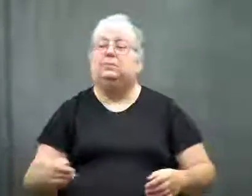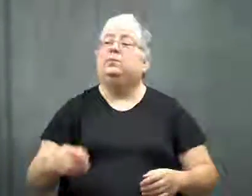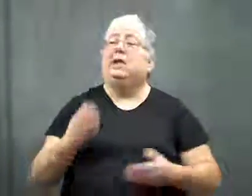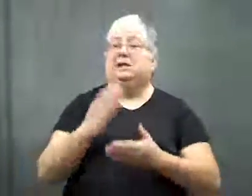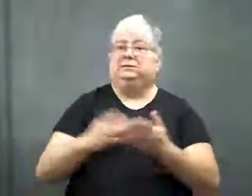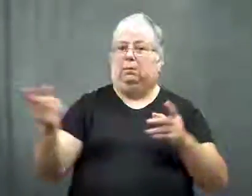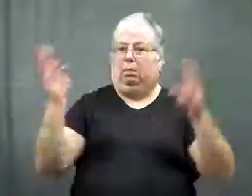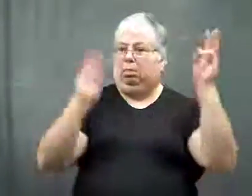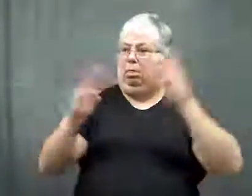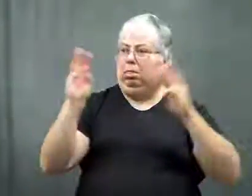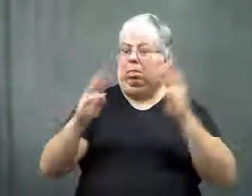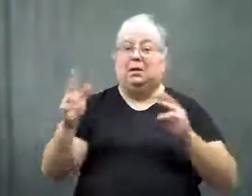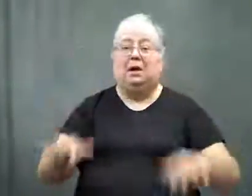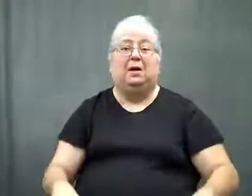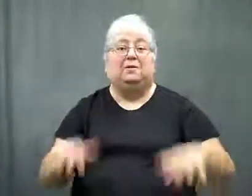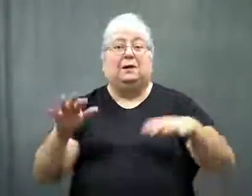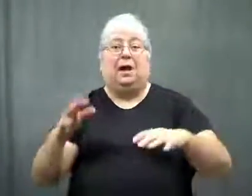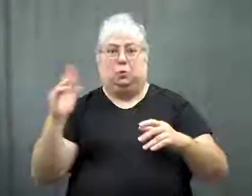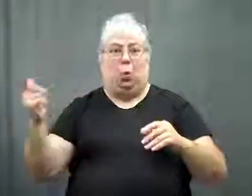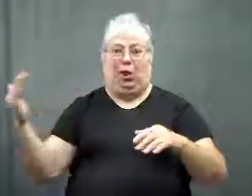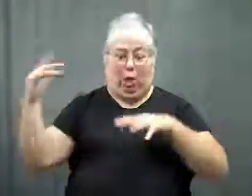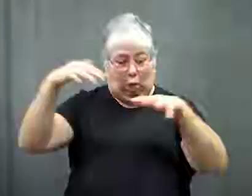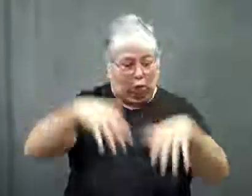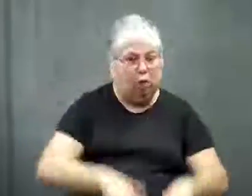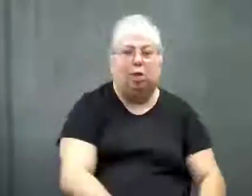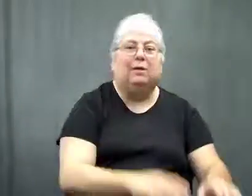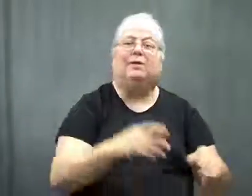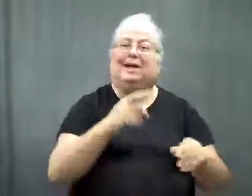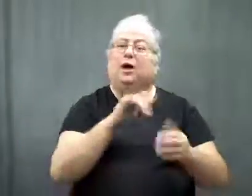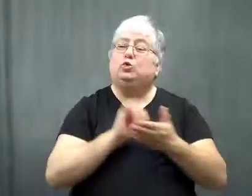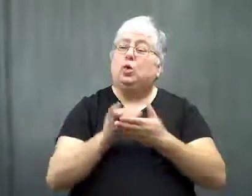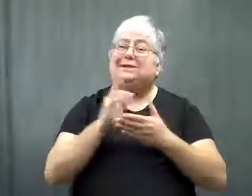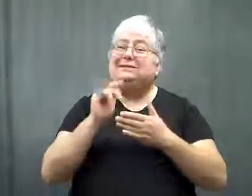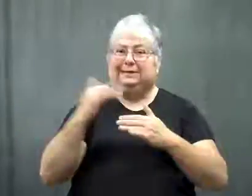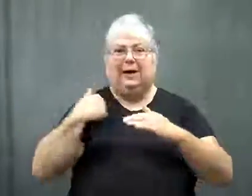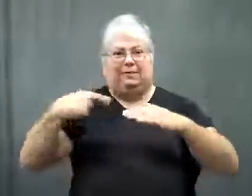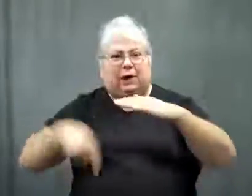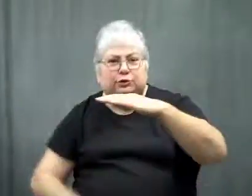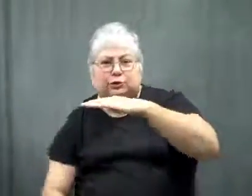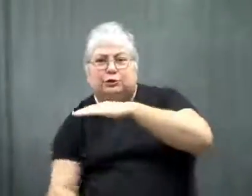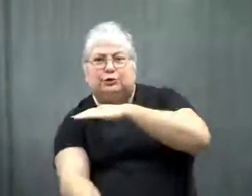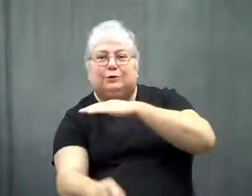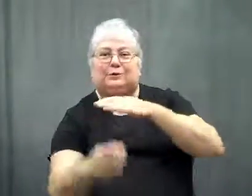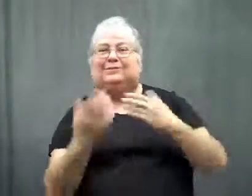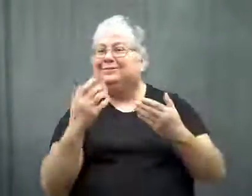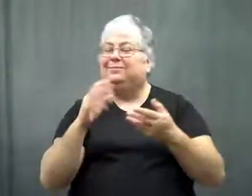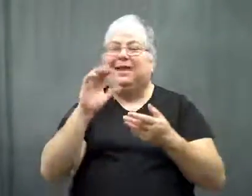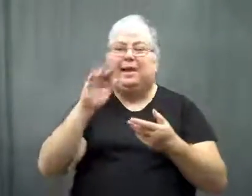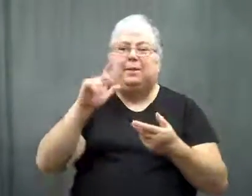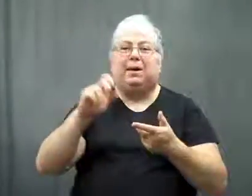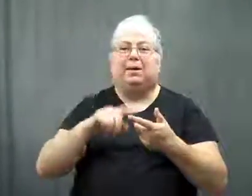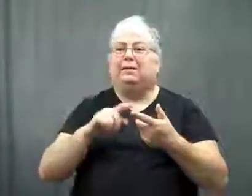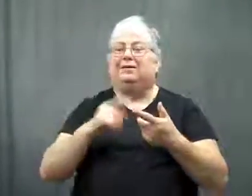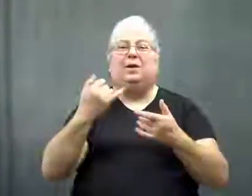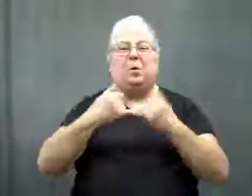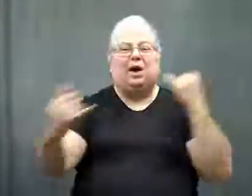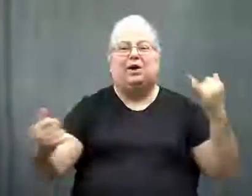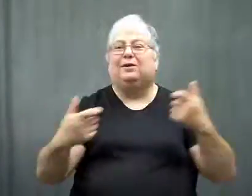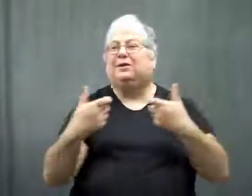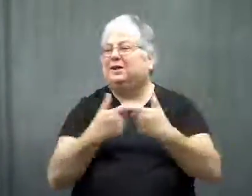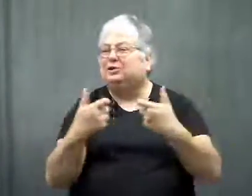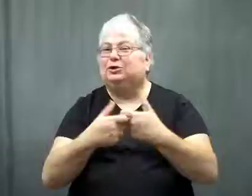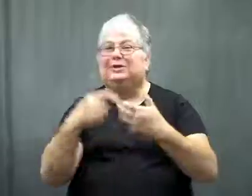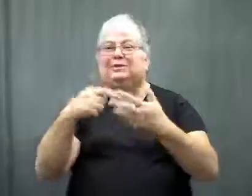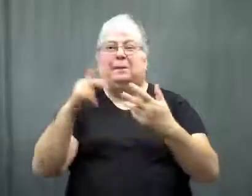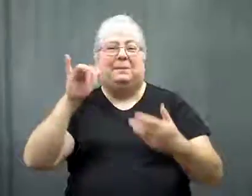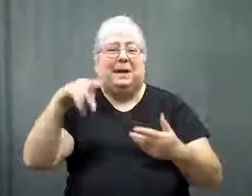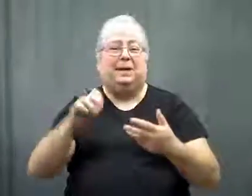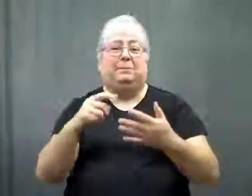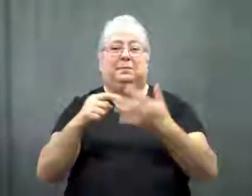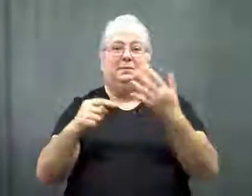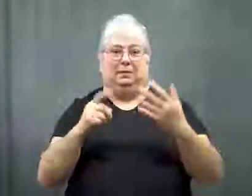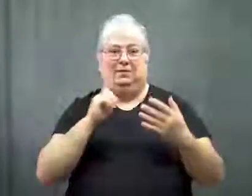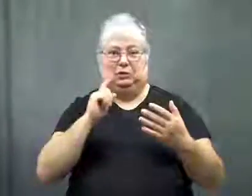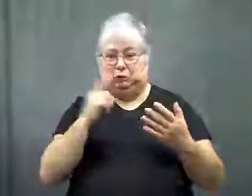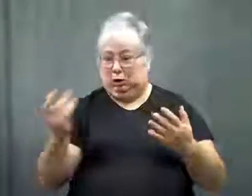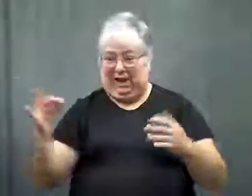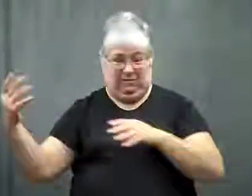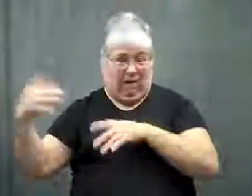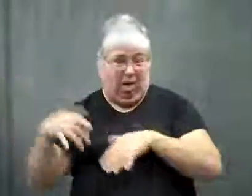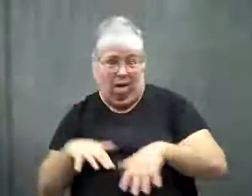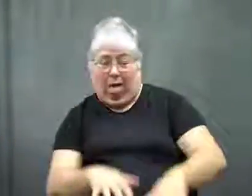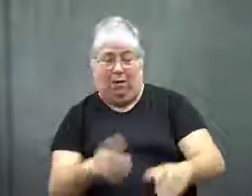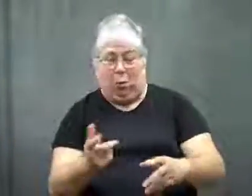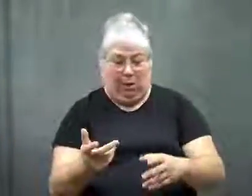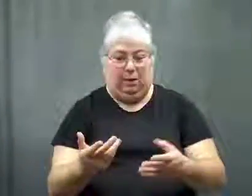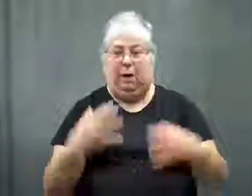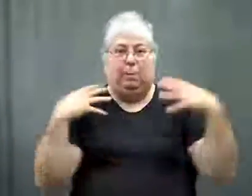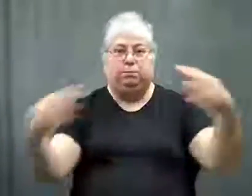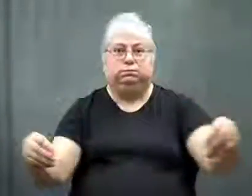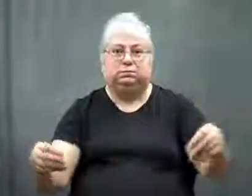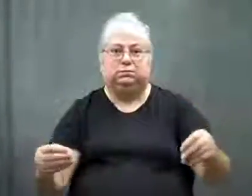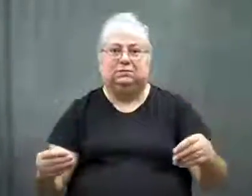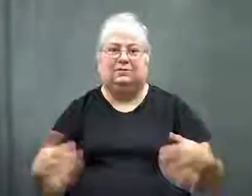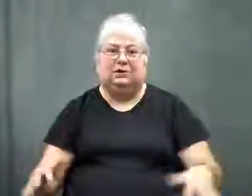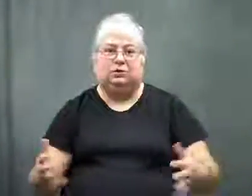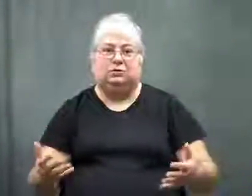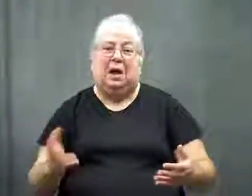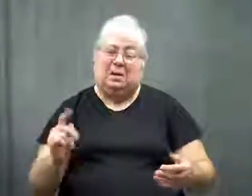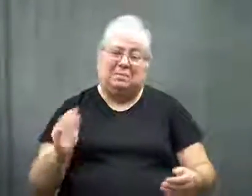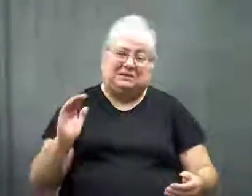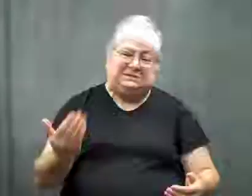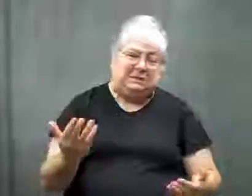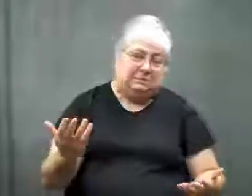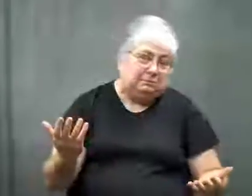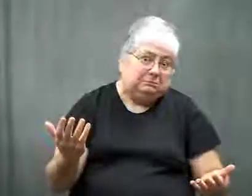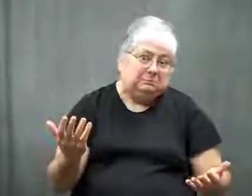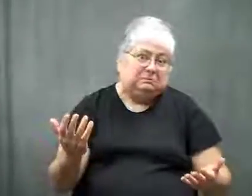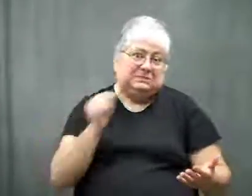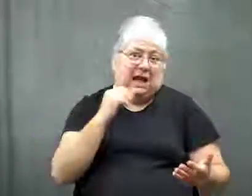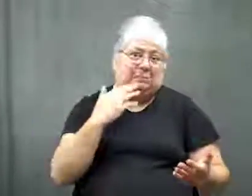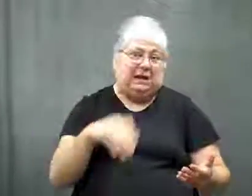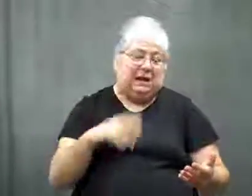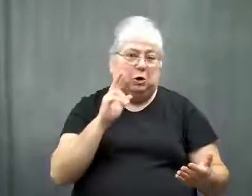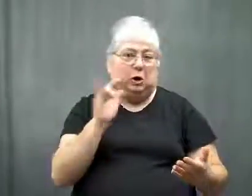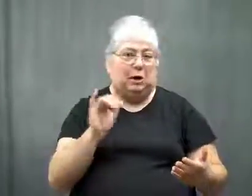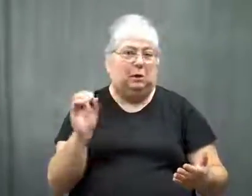NYC has underground tunnels with cables, wires and pipes, people were concerned